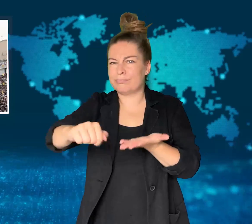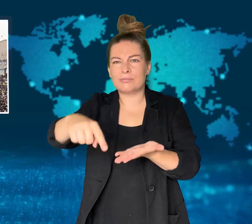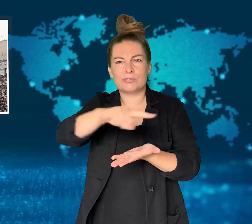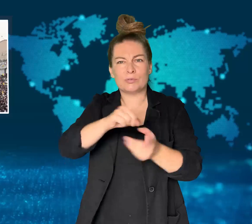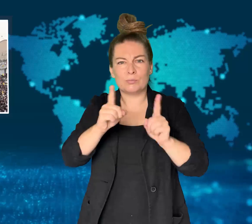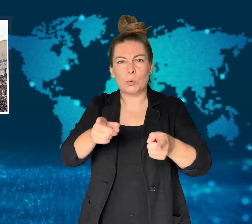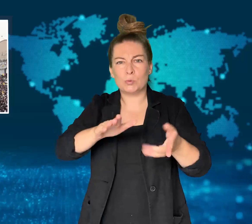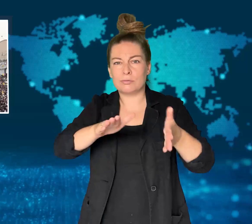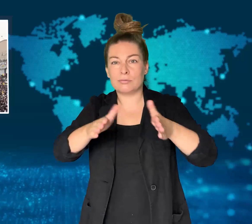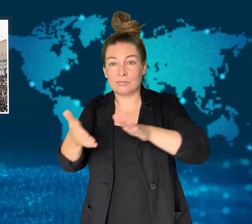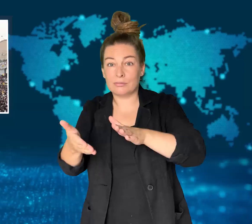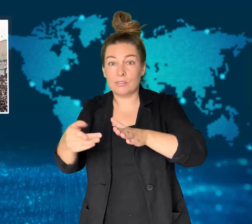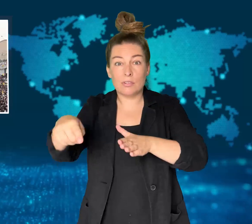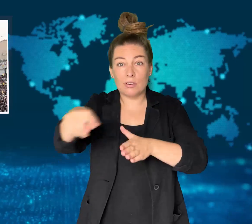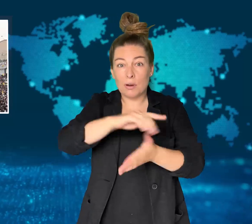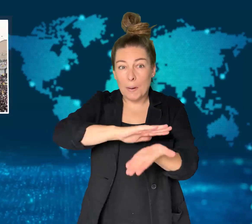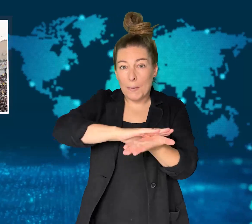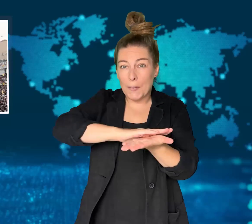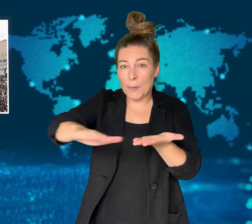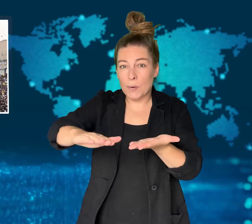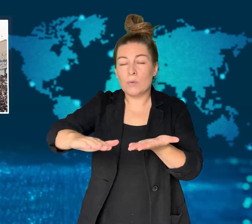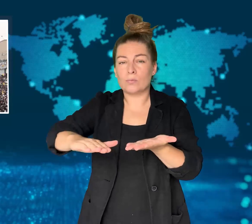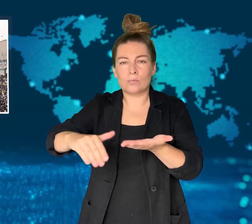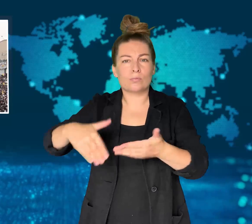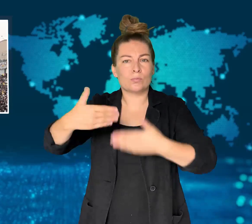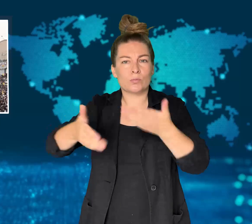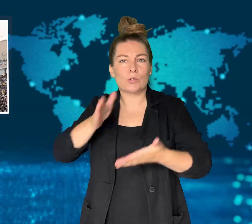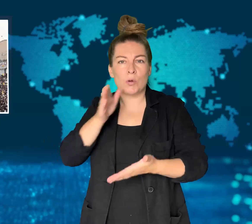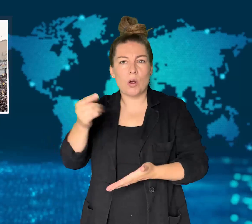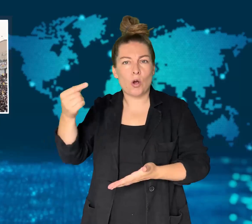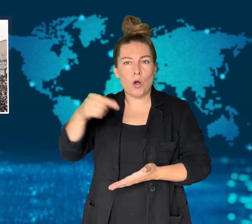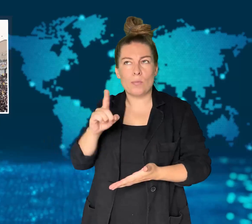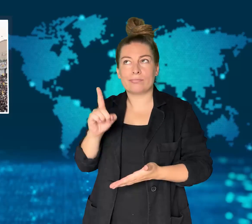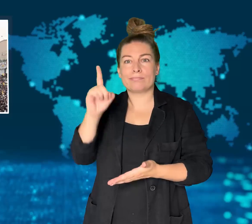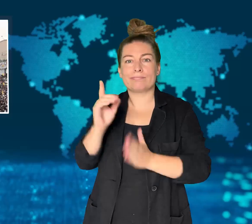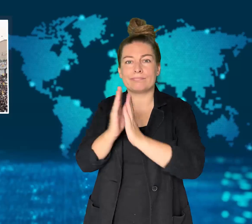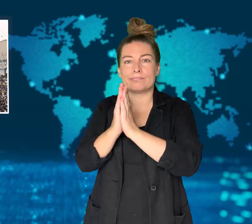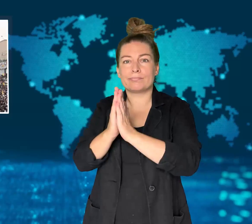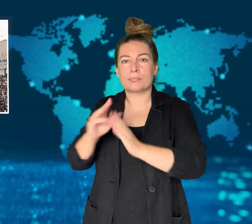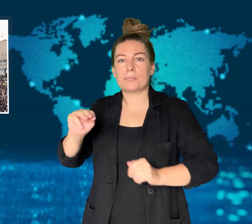They have been attacking Israel since the day after Hamas attacked